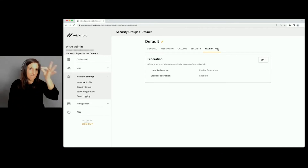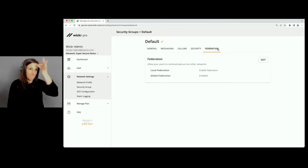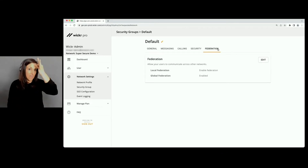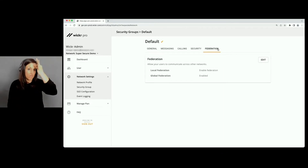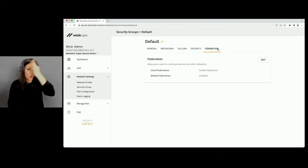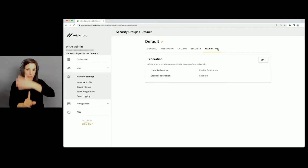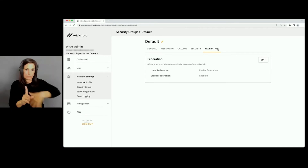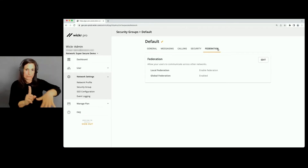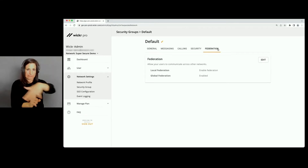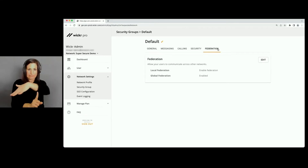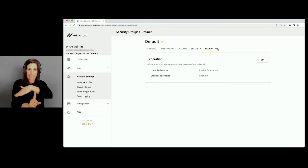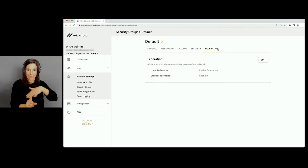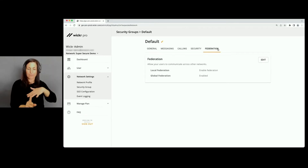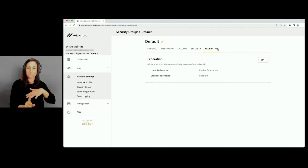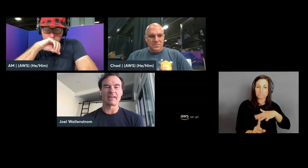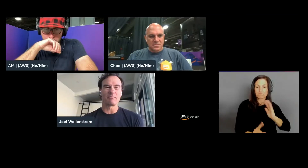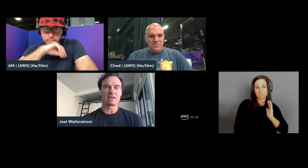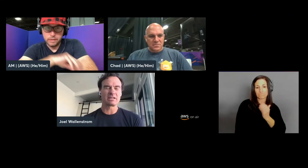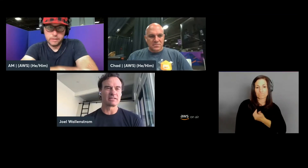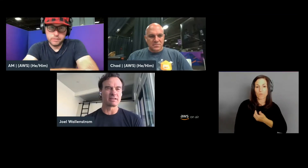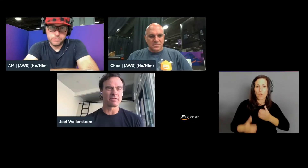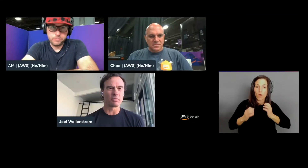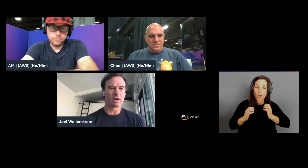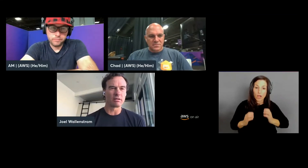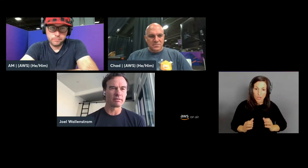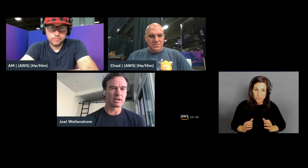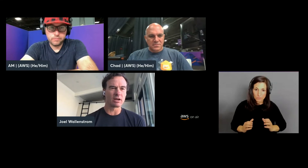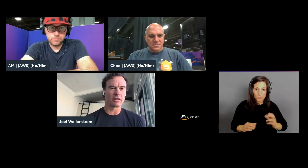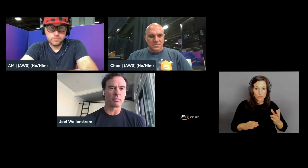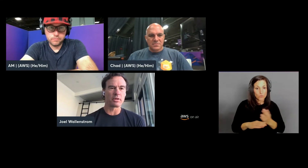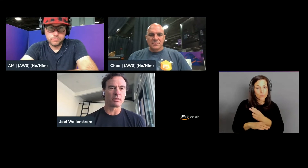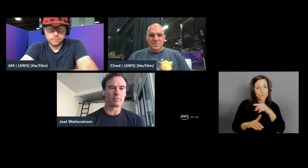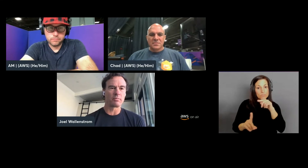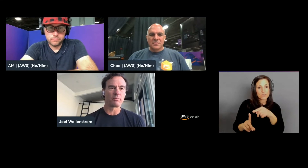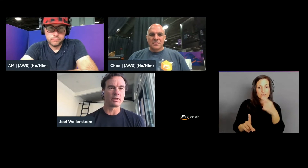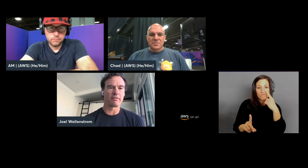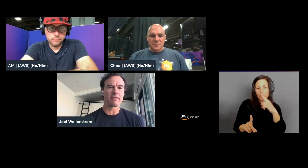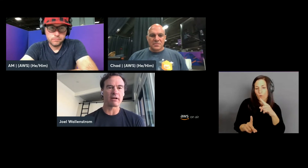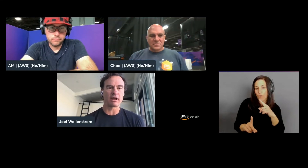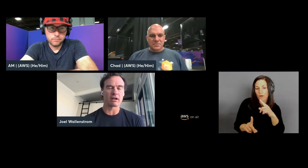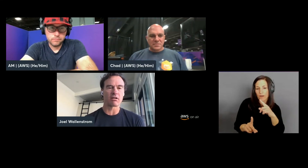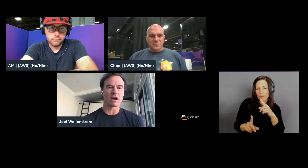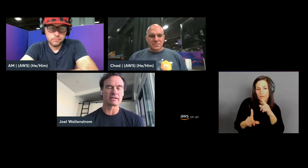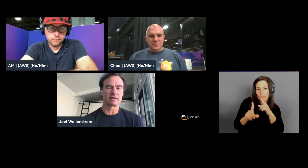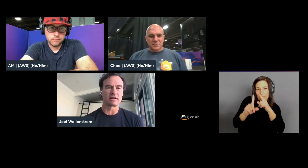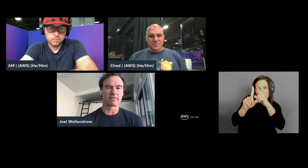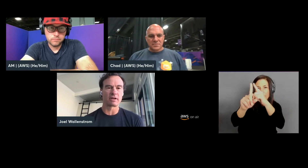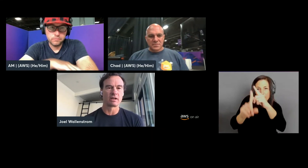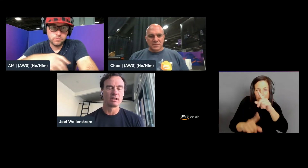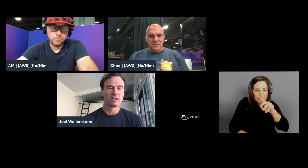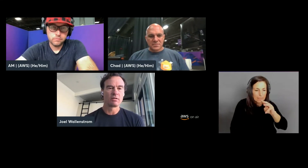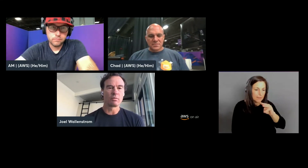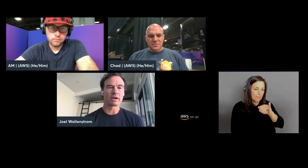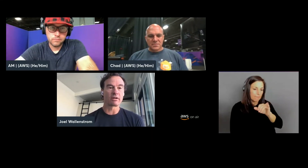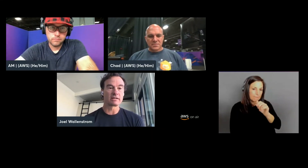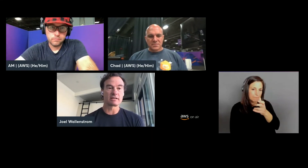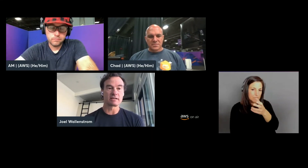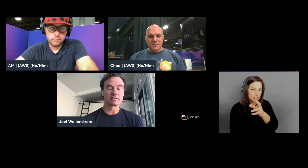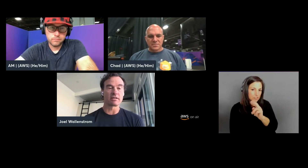our customers use it for missions, if you will. They'll federate across the different Wickr instances.